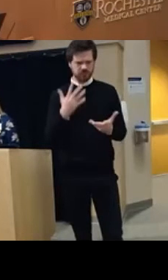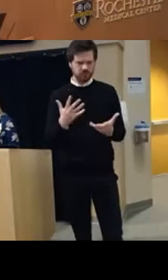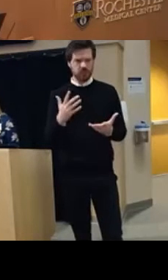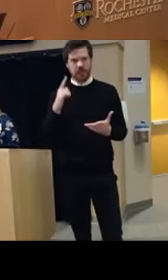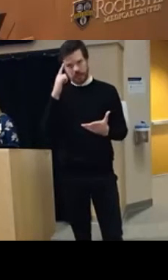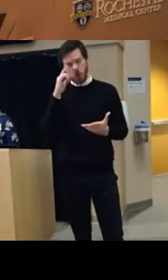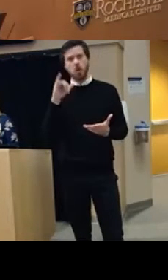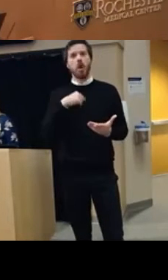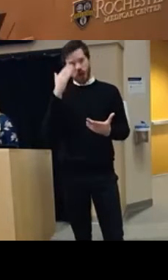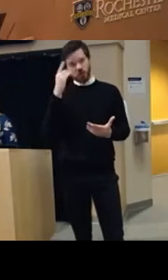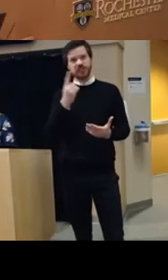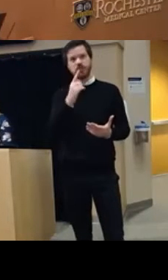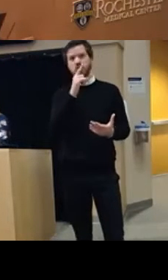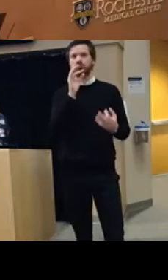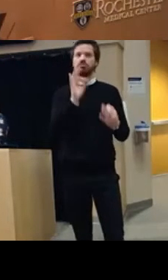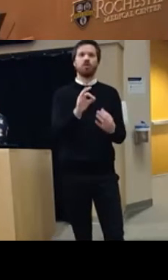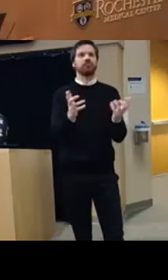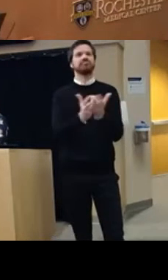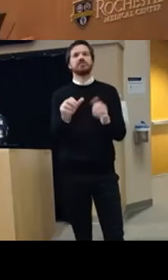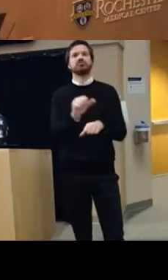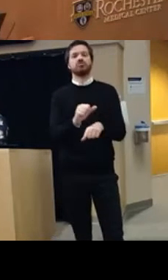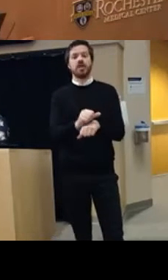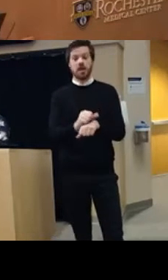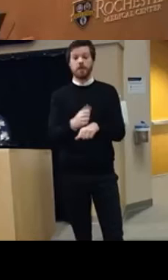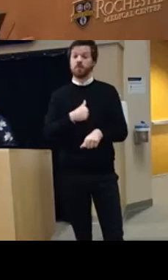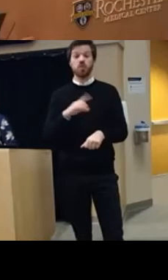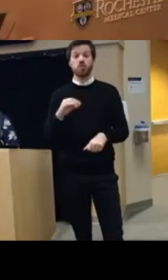thinking I know someone that would be a perfect fit for that job you'll notice we have a vacancy